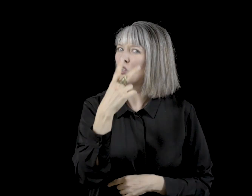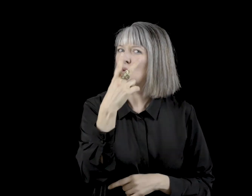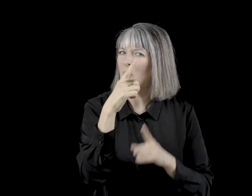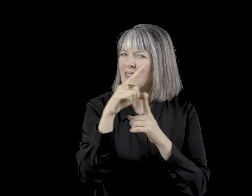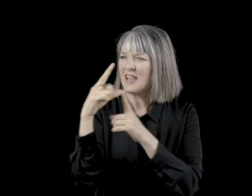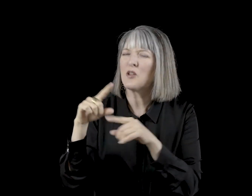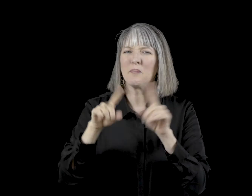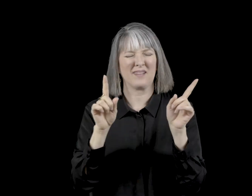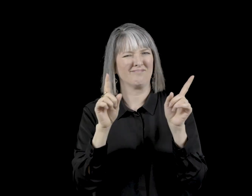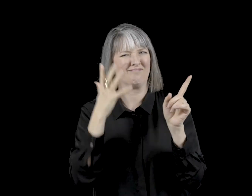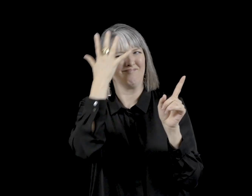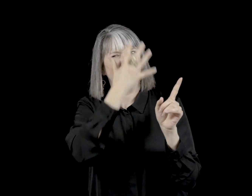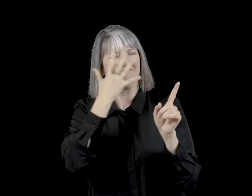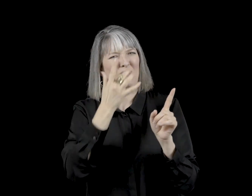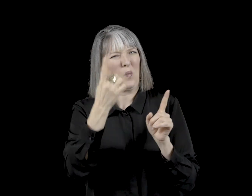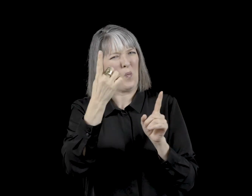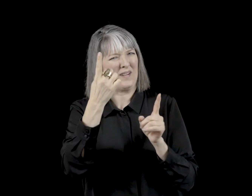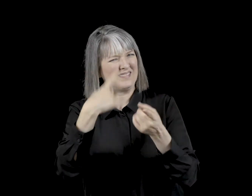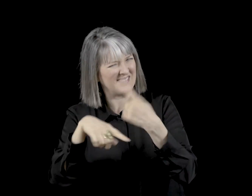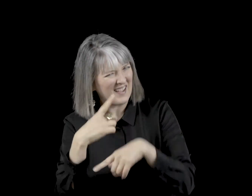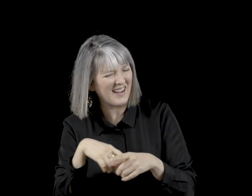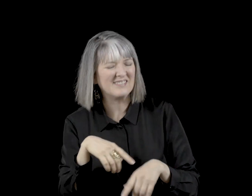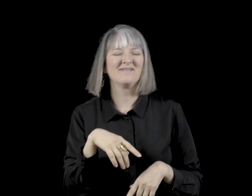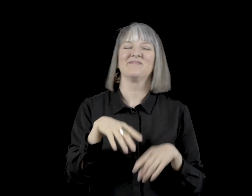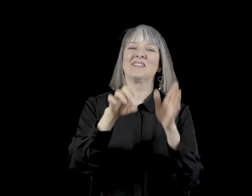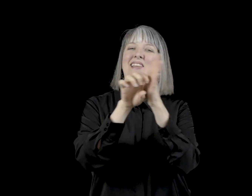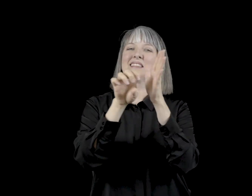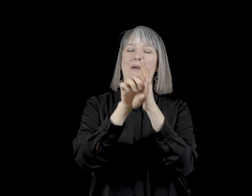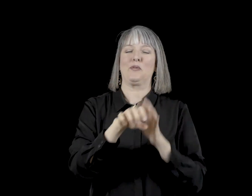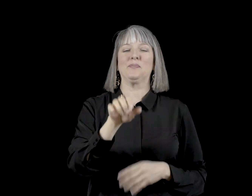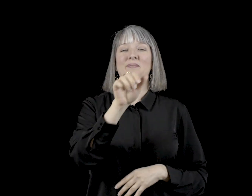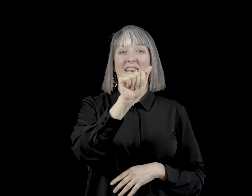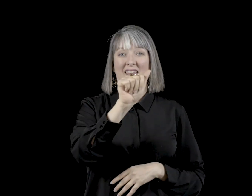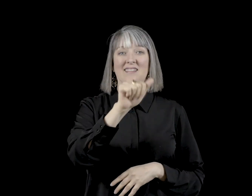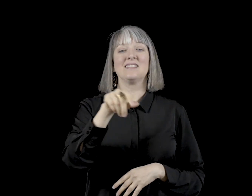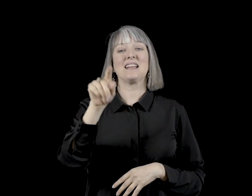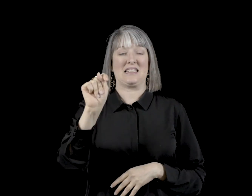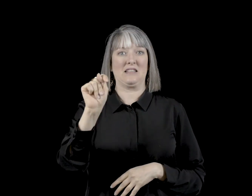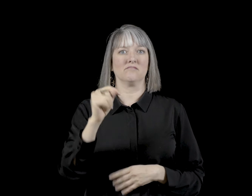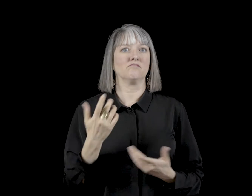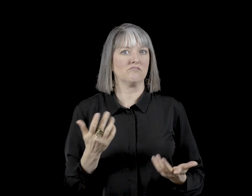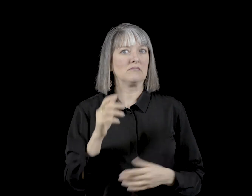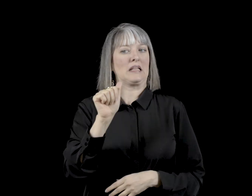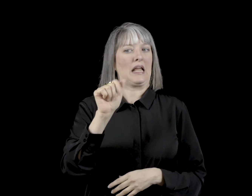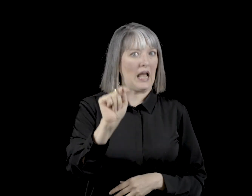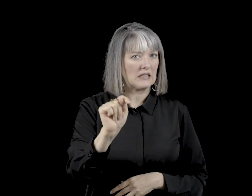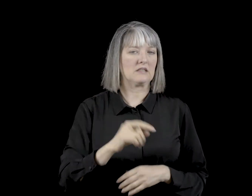Not two letters but it appears as if just one. Example using A and T AT